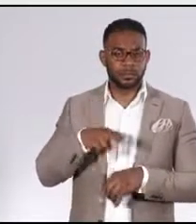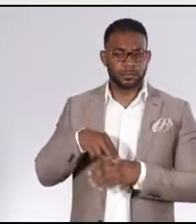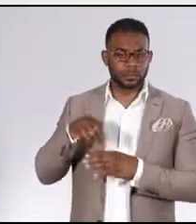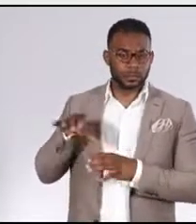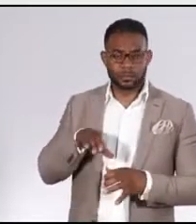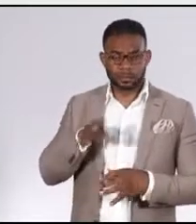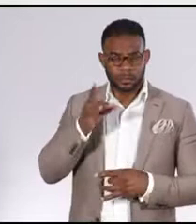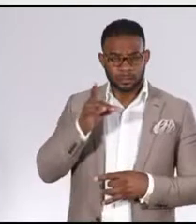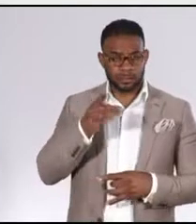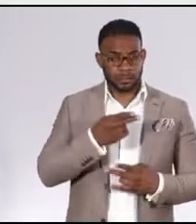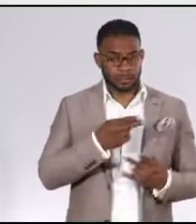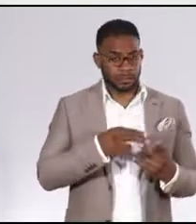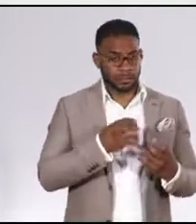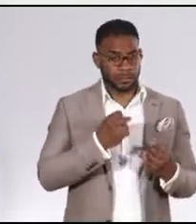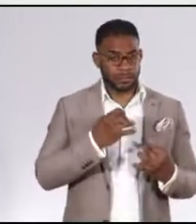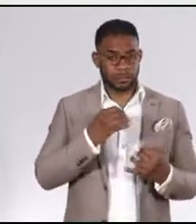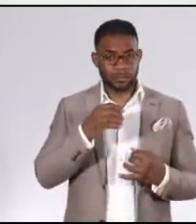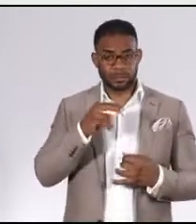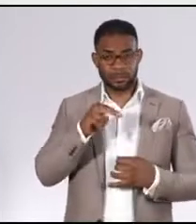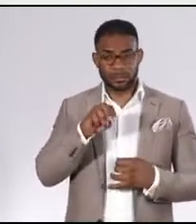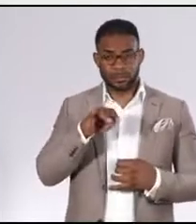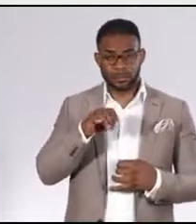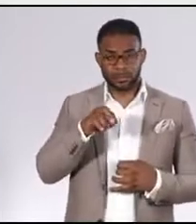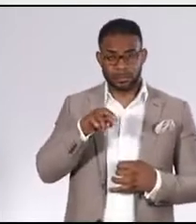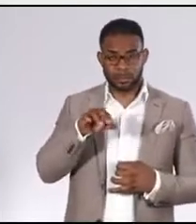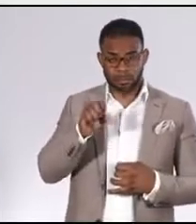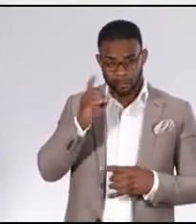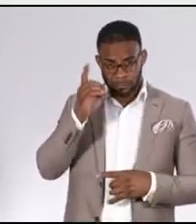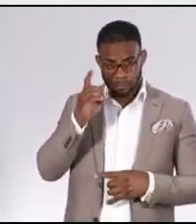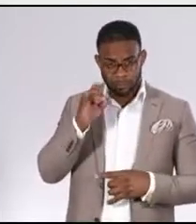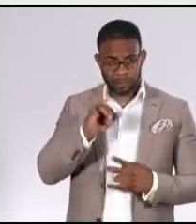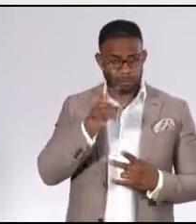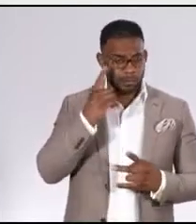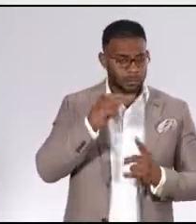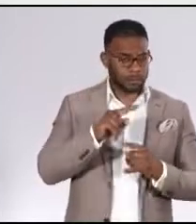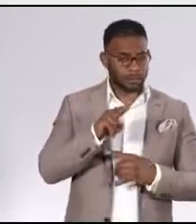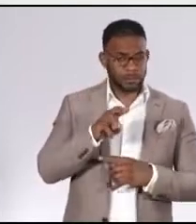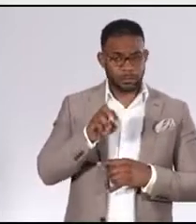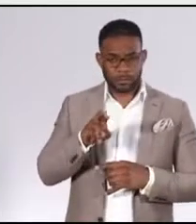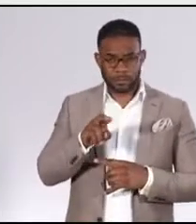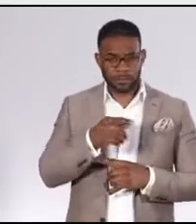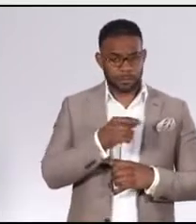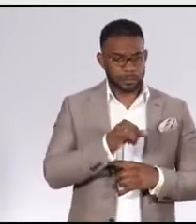many errors, disease, I from a tumor, j from aging,